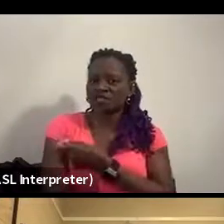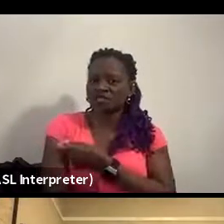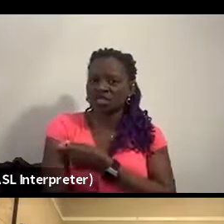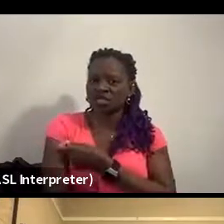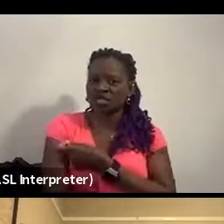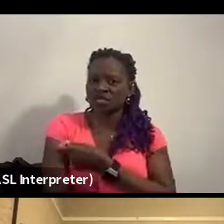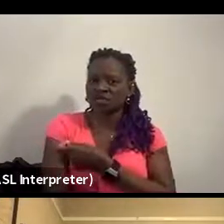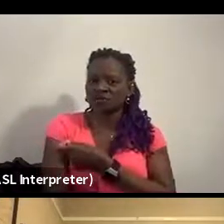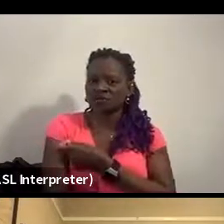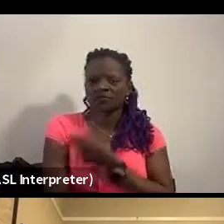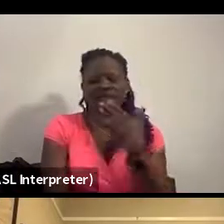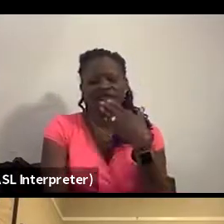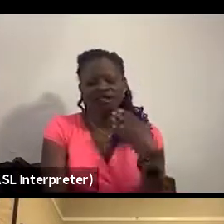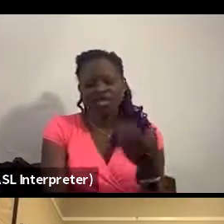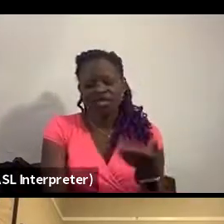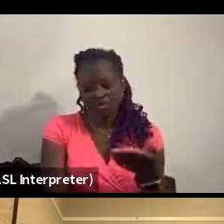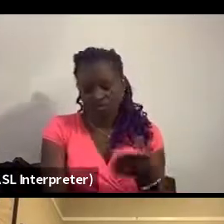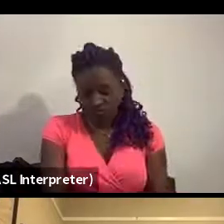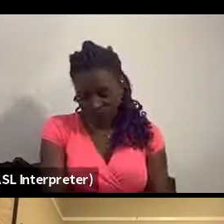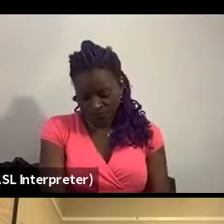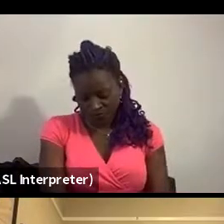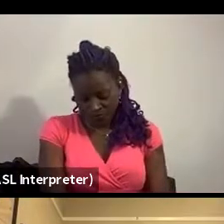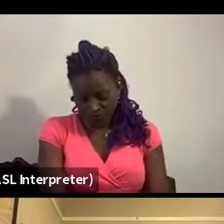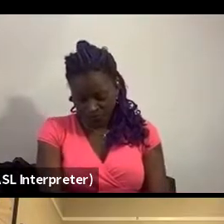Thank you so much for that question, Robert.